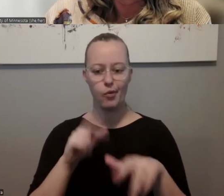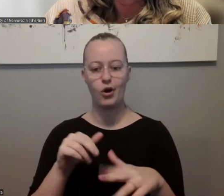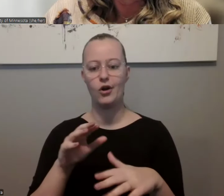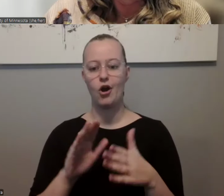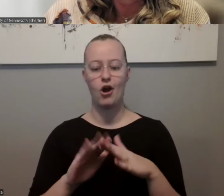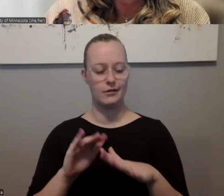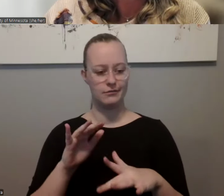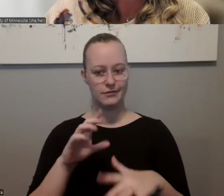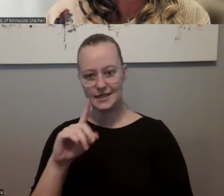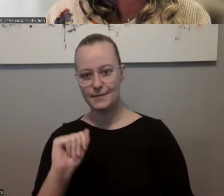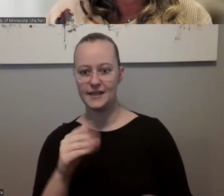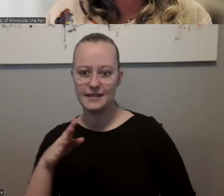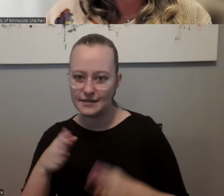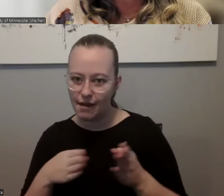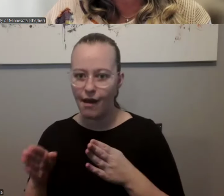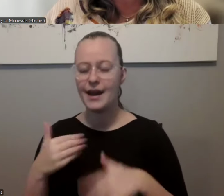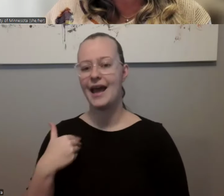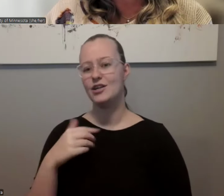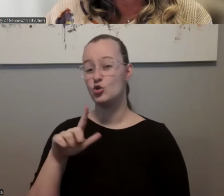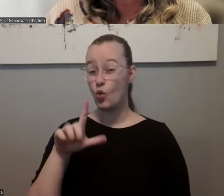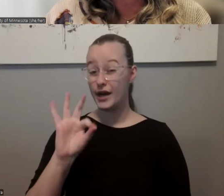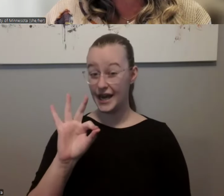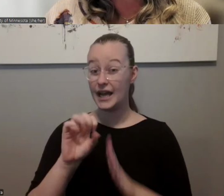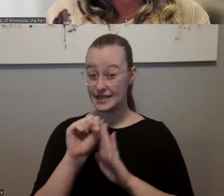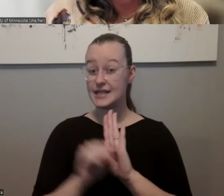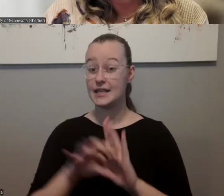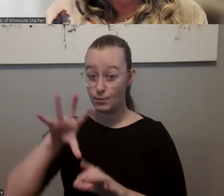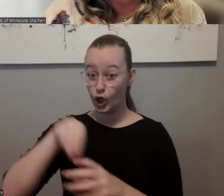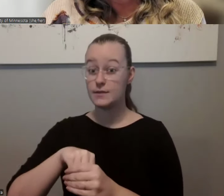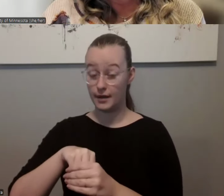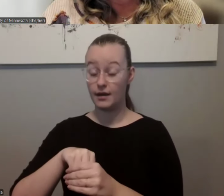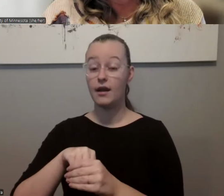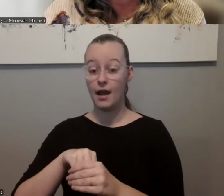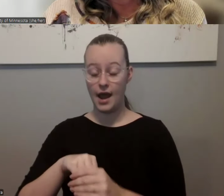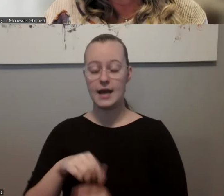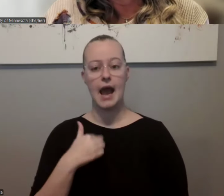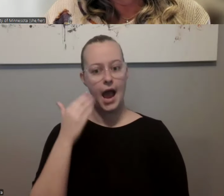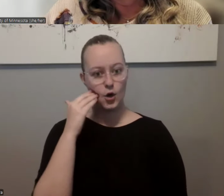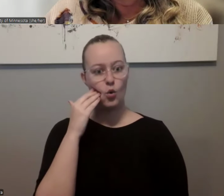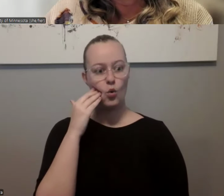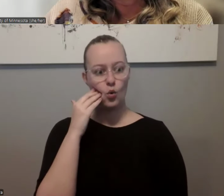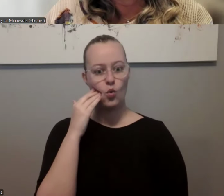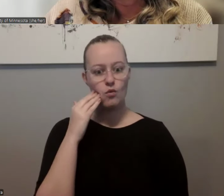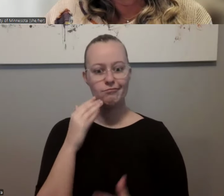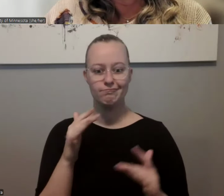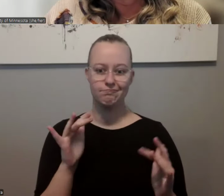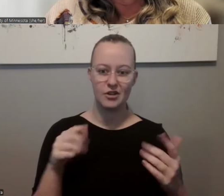developmental disability side had 29 states participating. And I know that there's a parallel effort